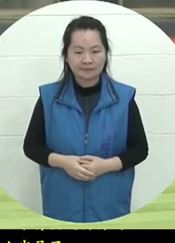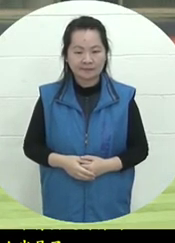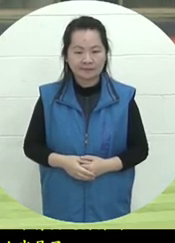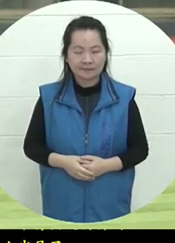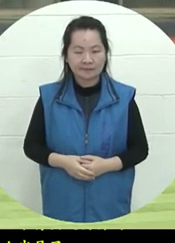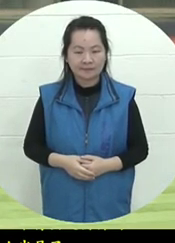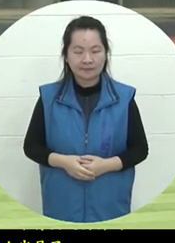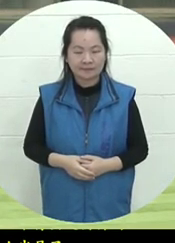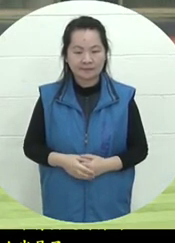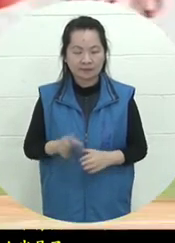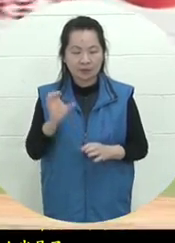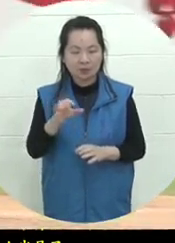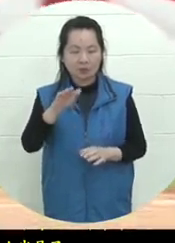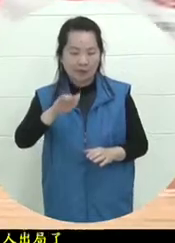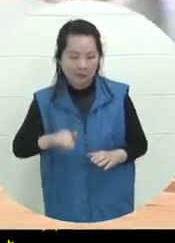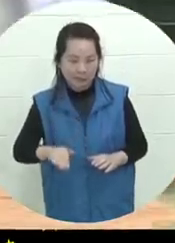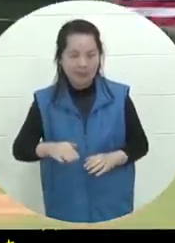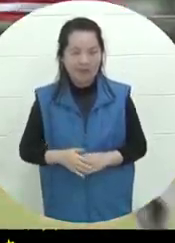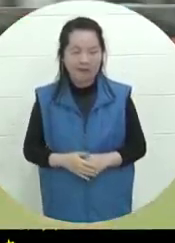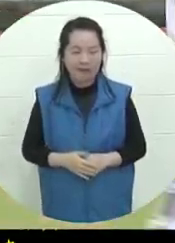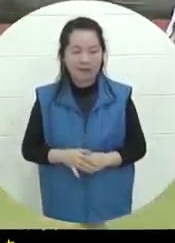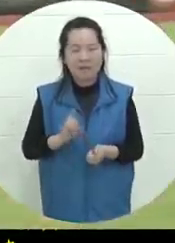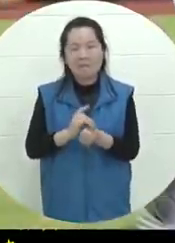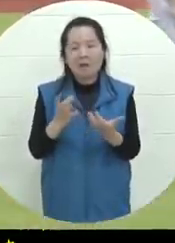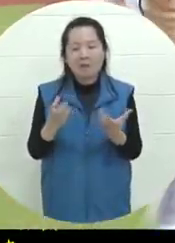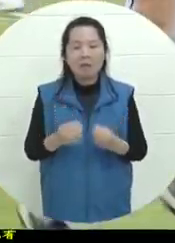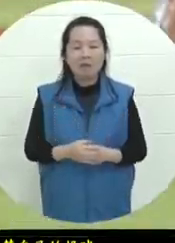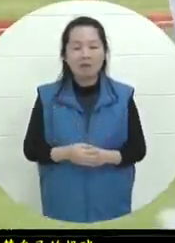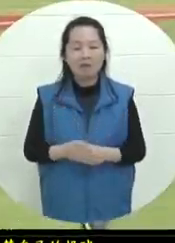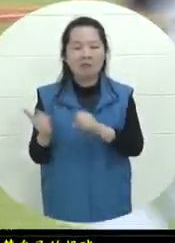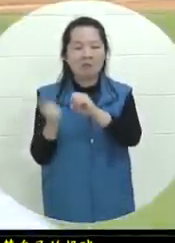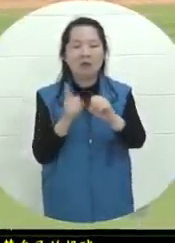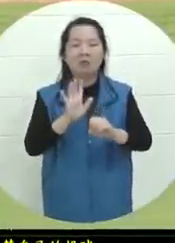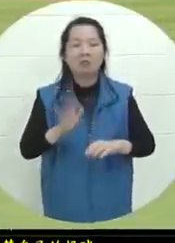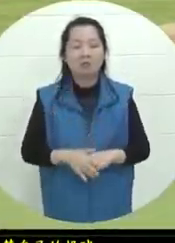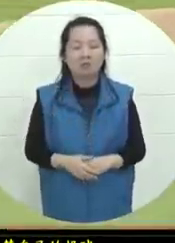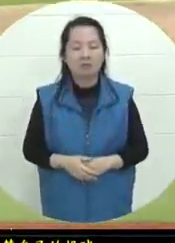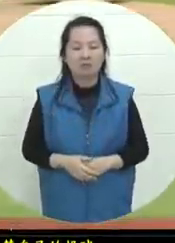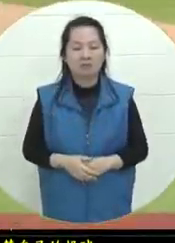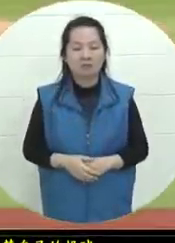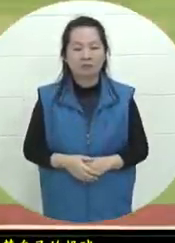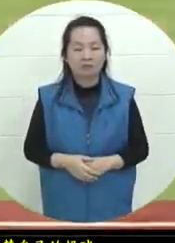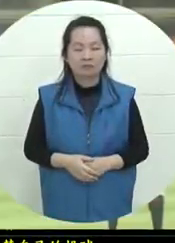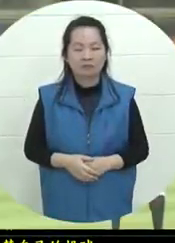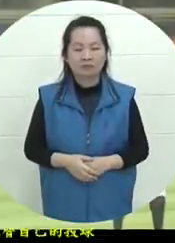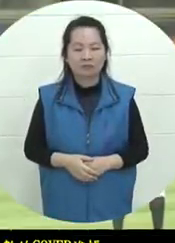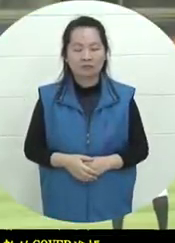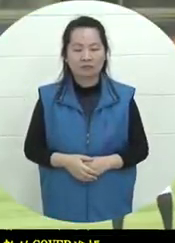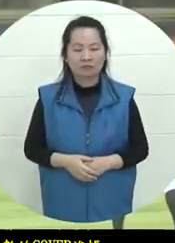The low-angle ball was not deceived. He chose it first and allowed the formula to continue . Four more balls appeared.